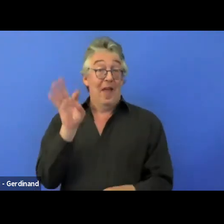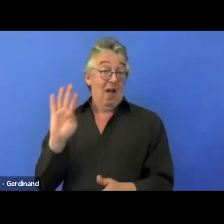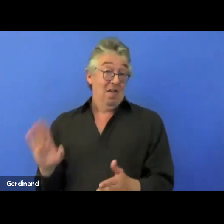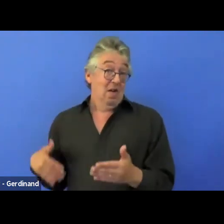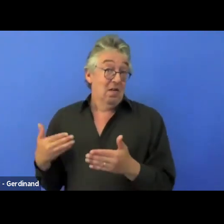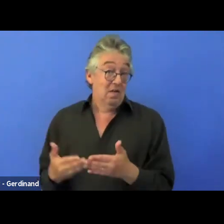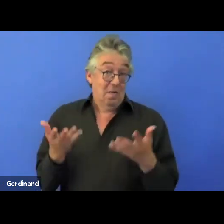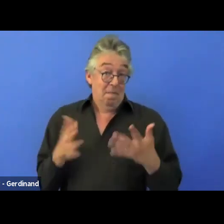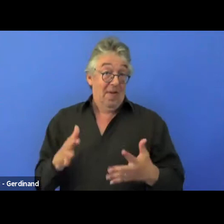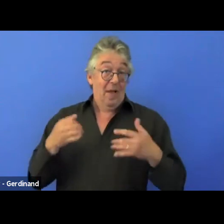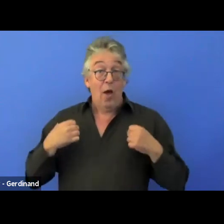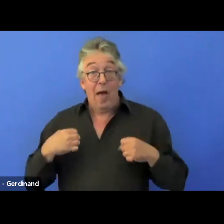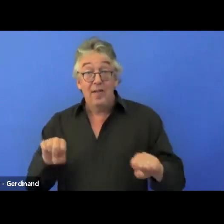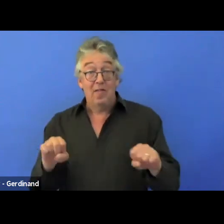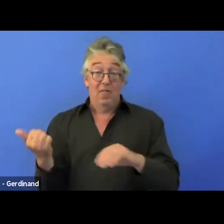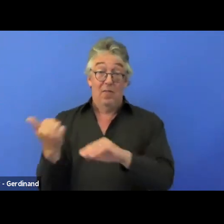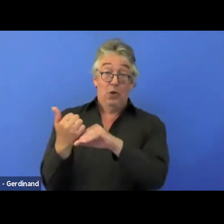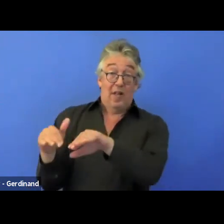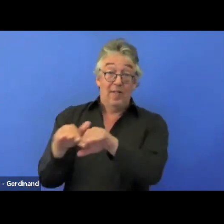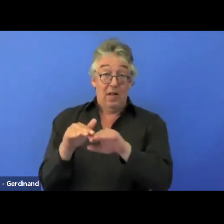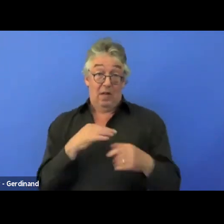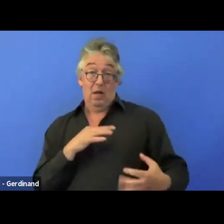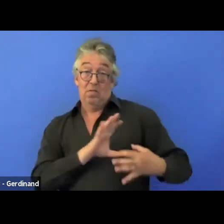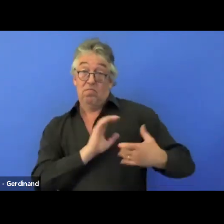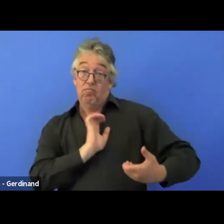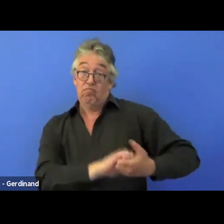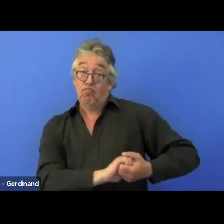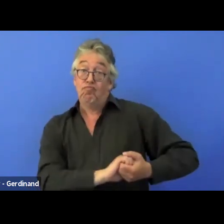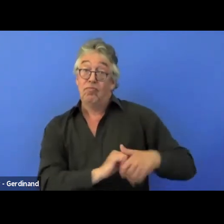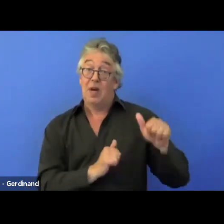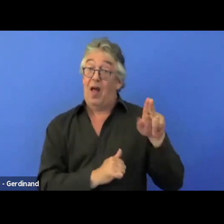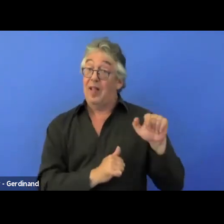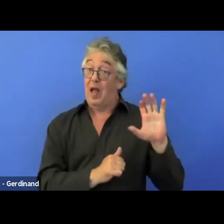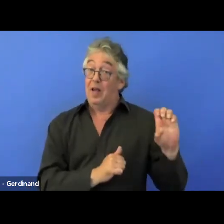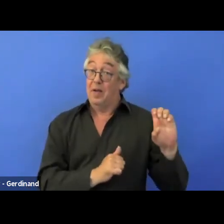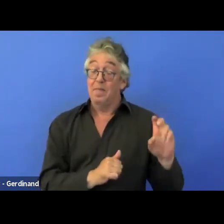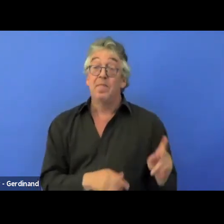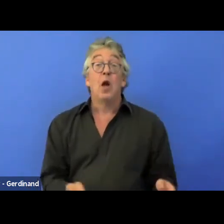in cooperation with ANEC, and how we can support our members